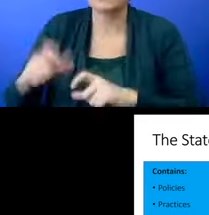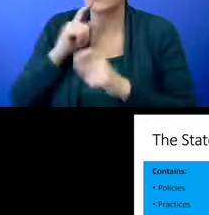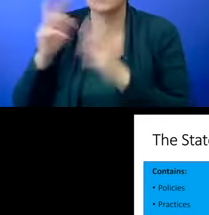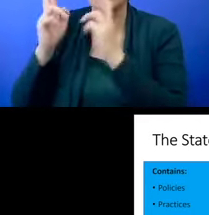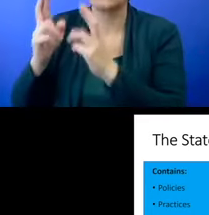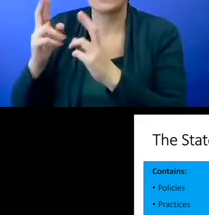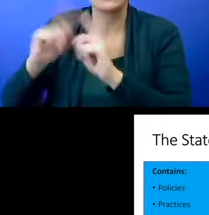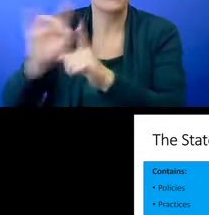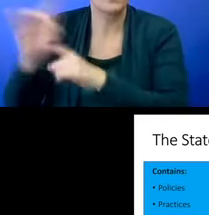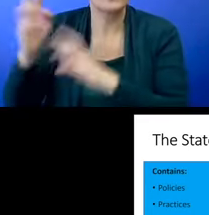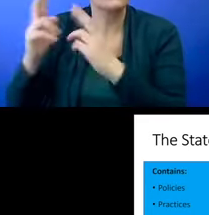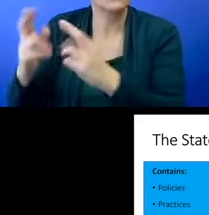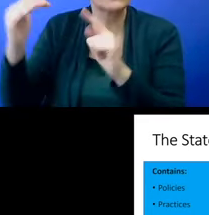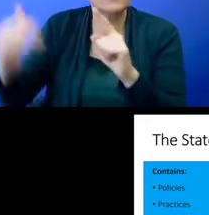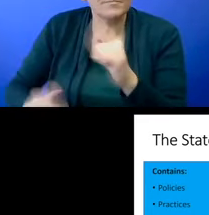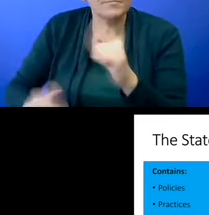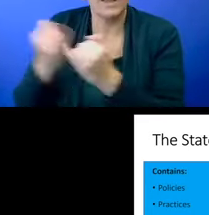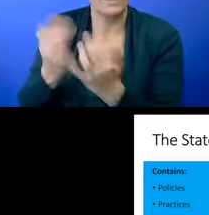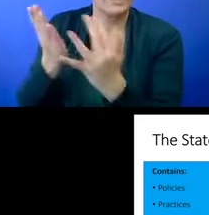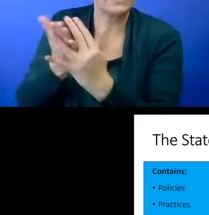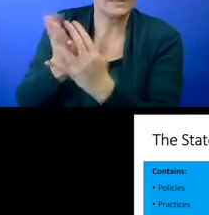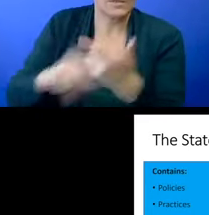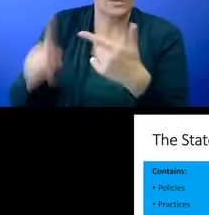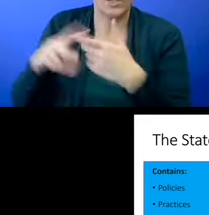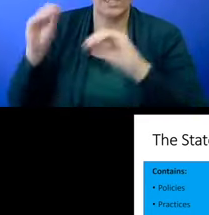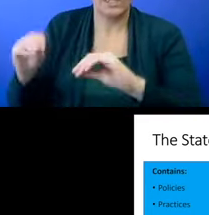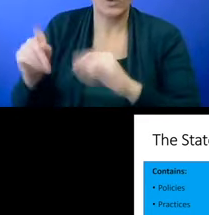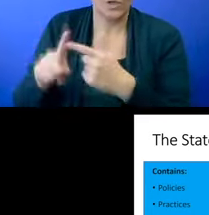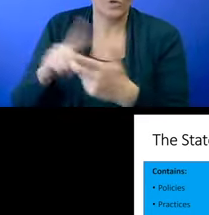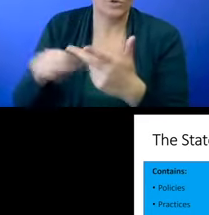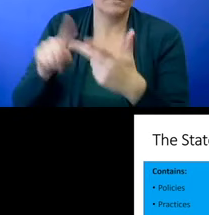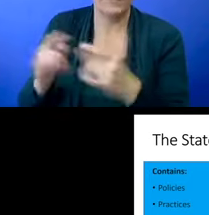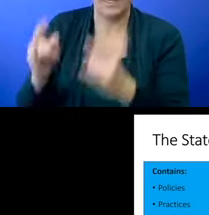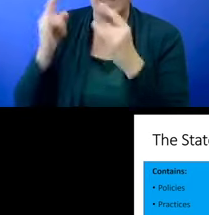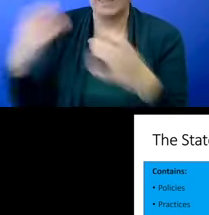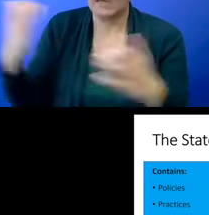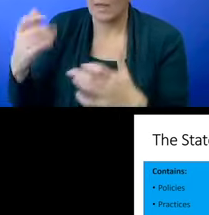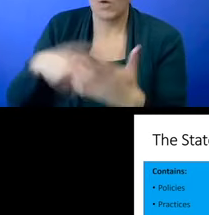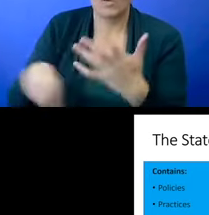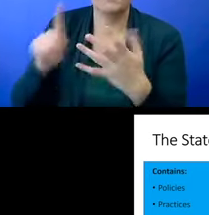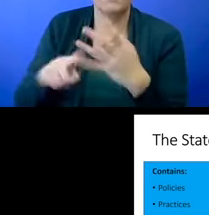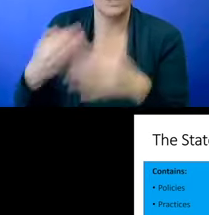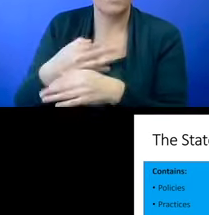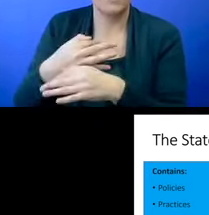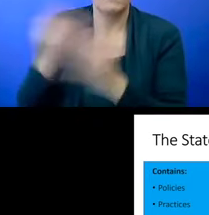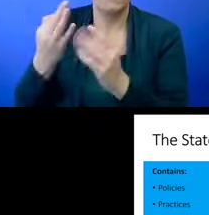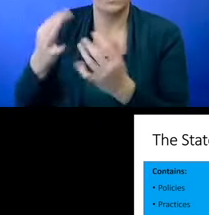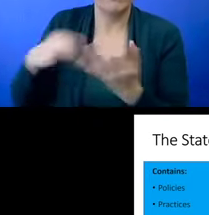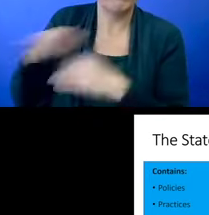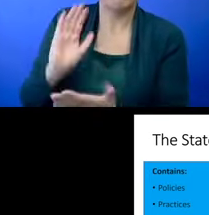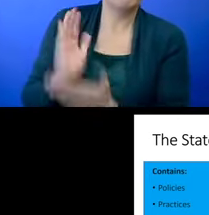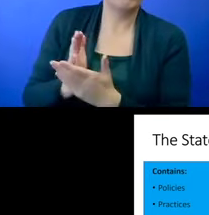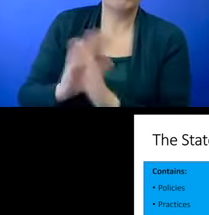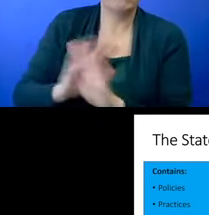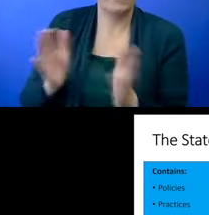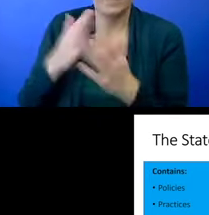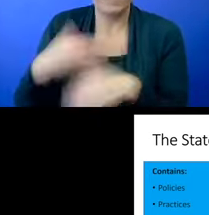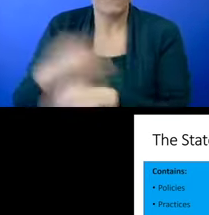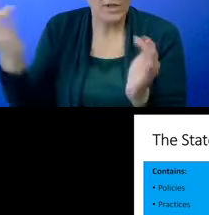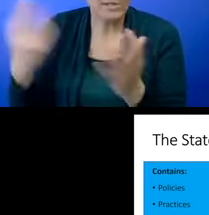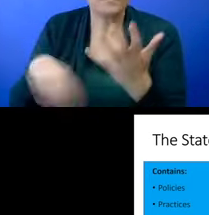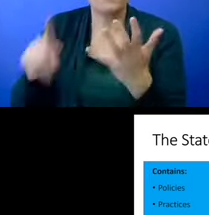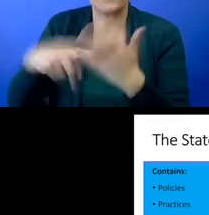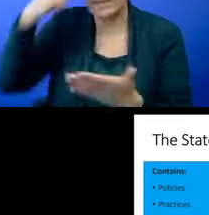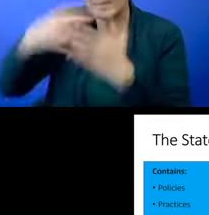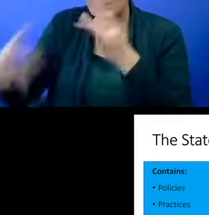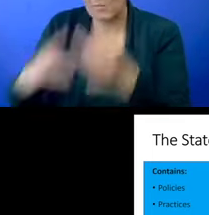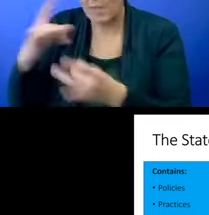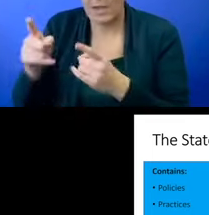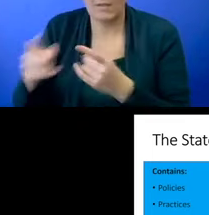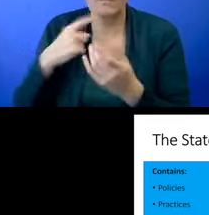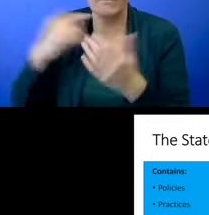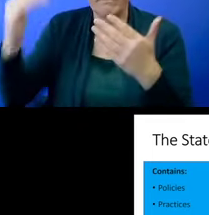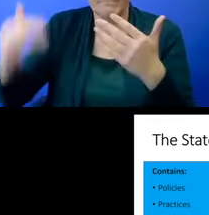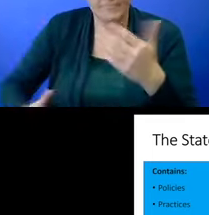for example, accessibility, education, healthcare, freedom from exploitation, liberty, decision-making, and so on.